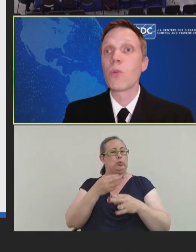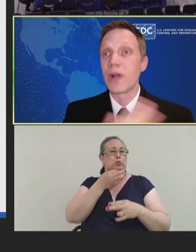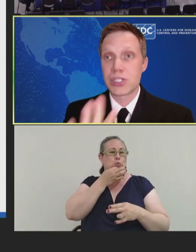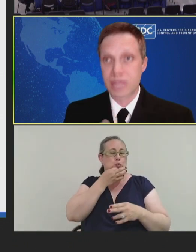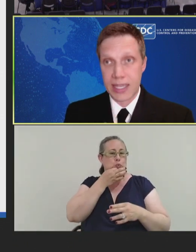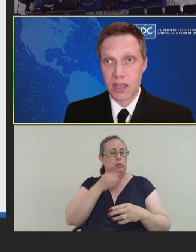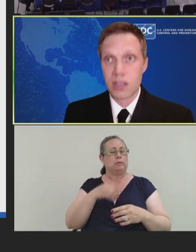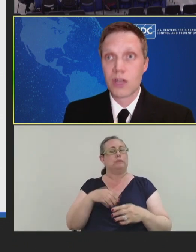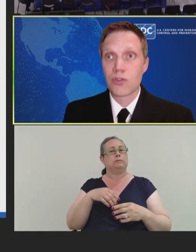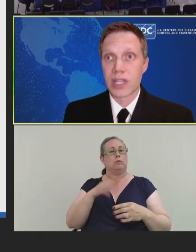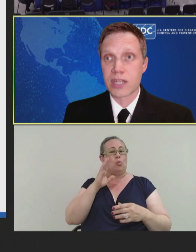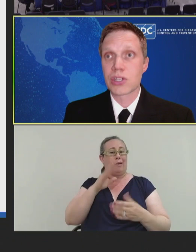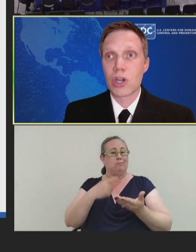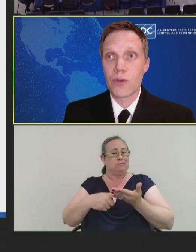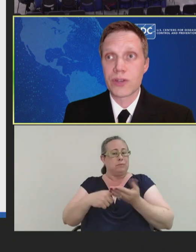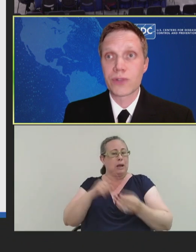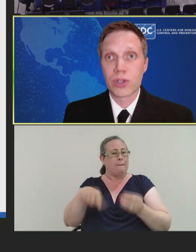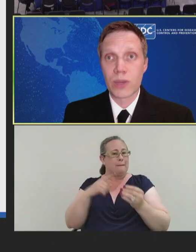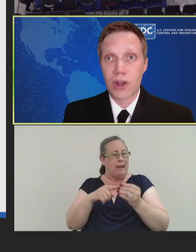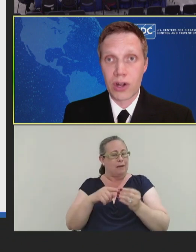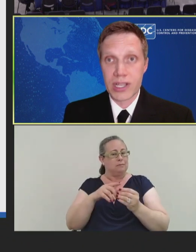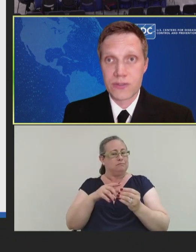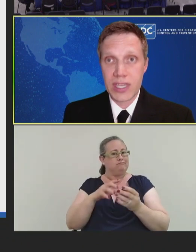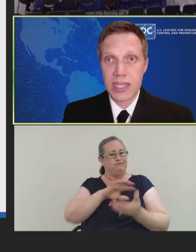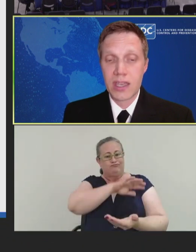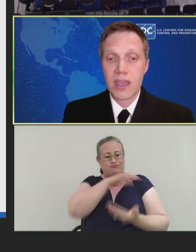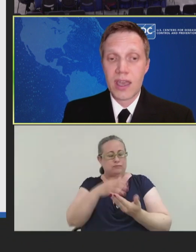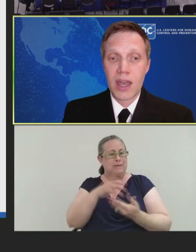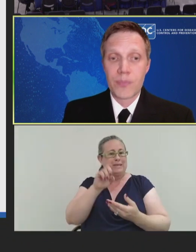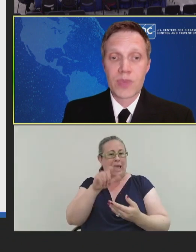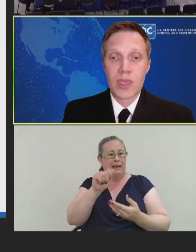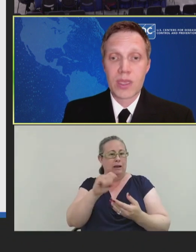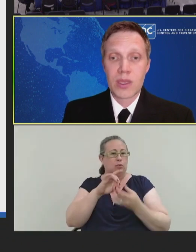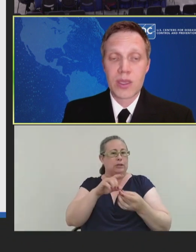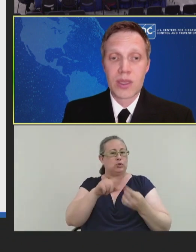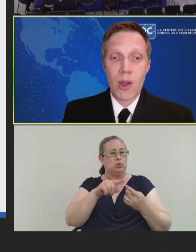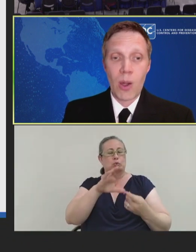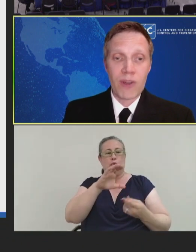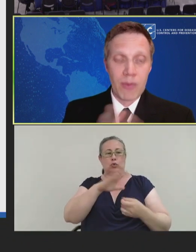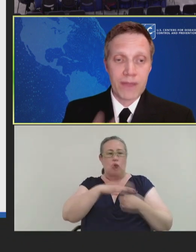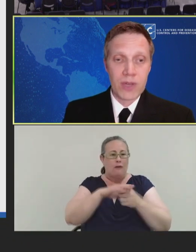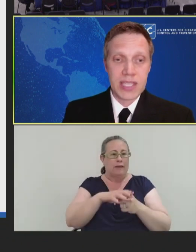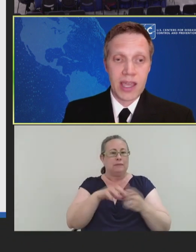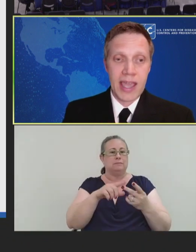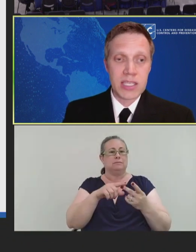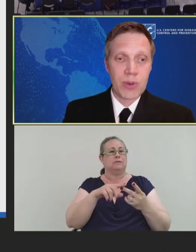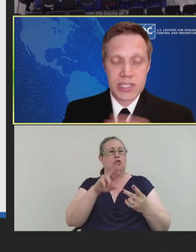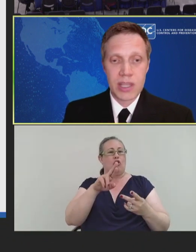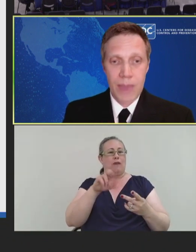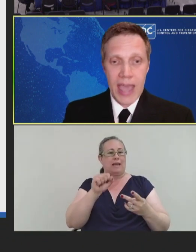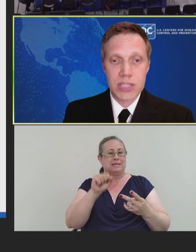bunch of data related to COVID, flu, and RSV. I want to remind folks, as opposed to in the past,